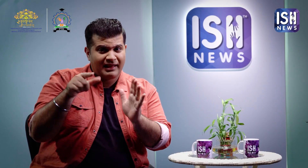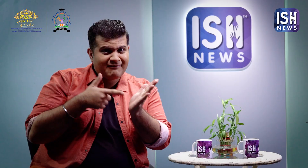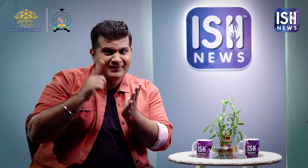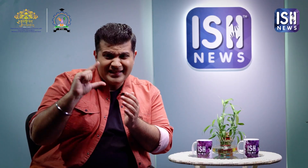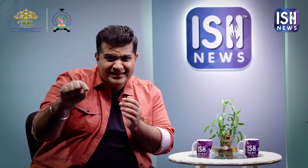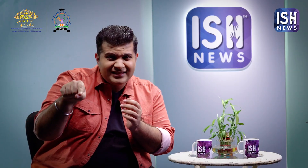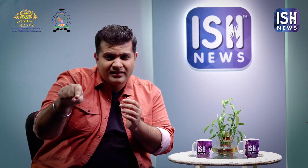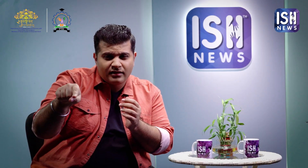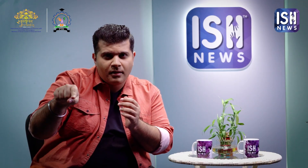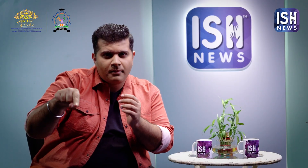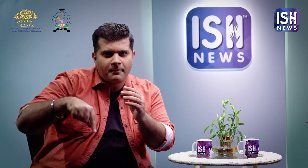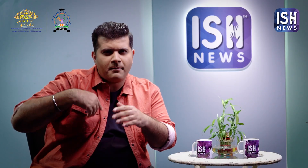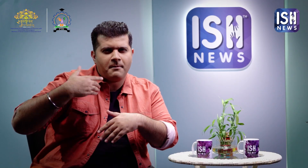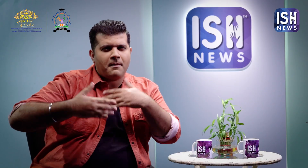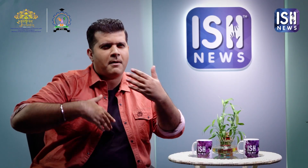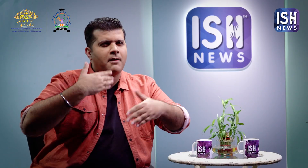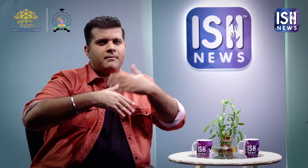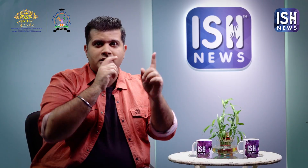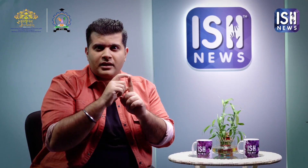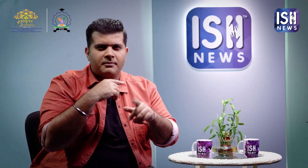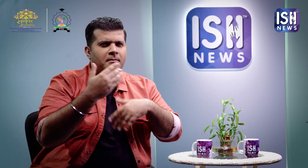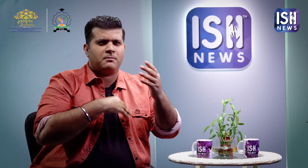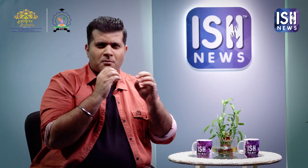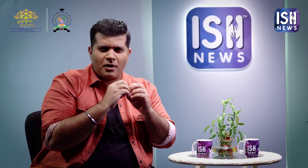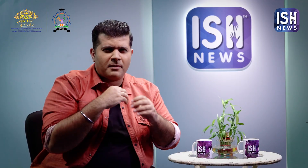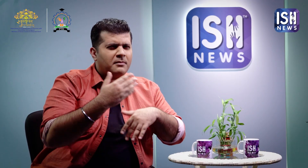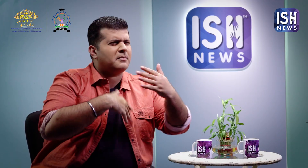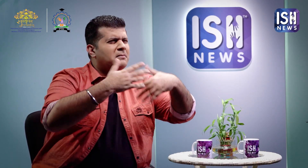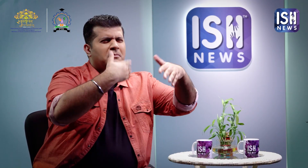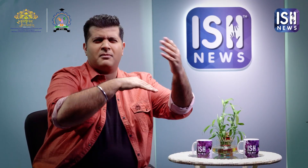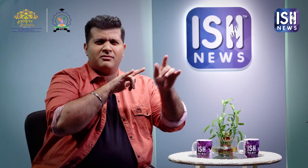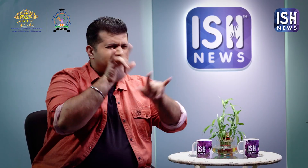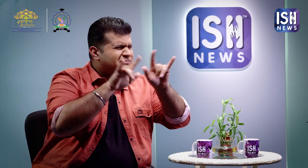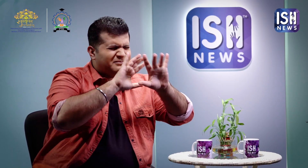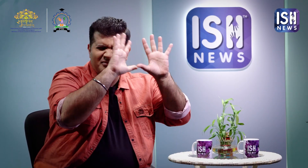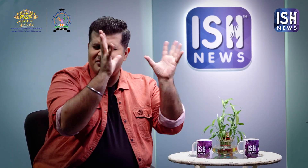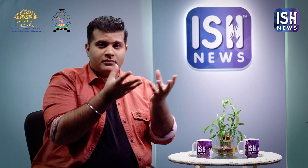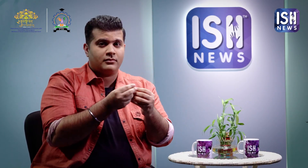From this remote village, he has prospered, moved to Delhi, Mumbai, and travelled all over the world.